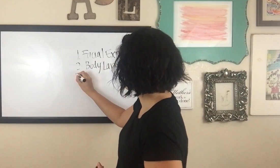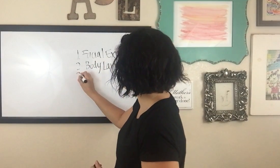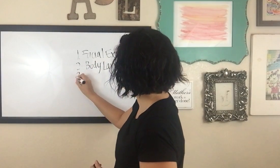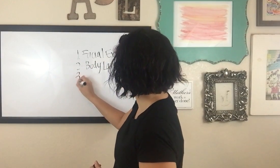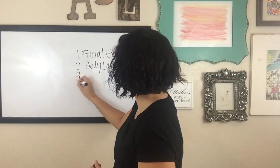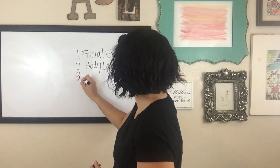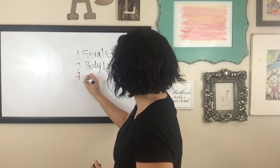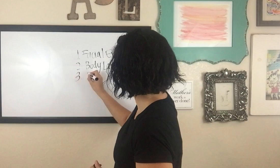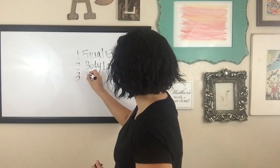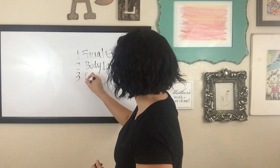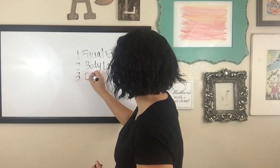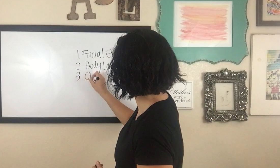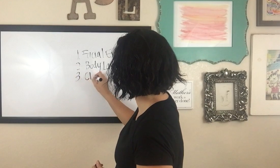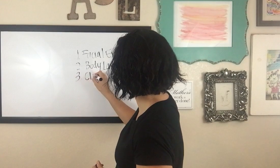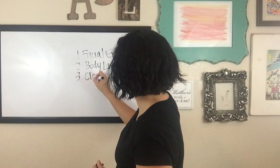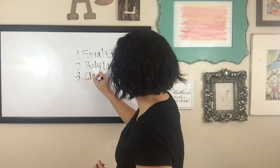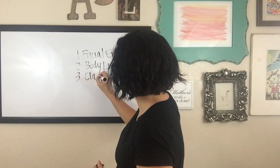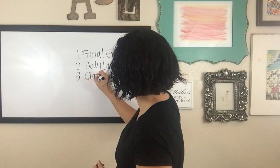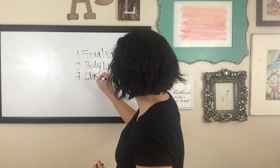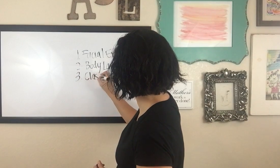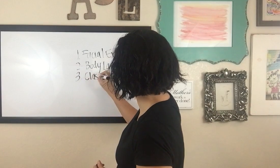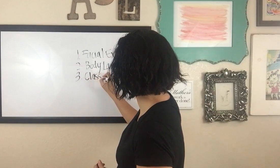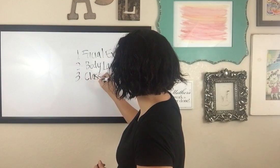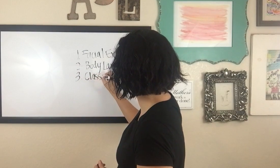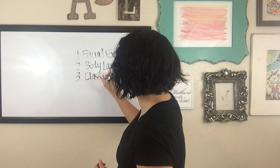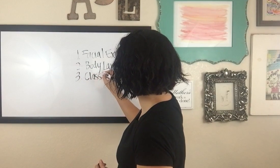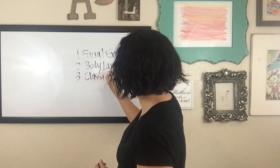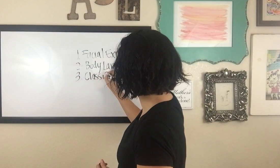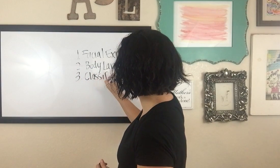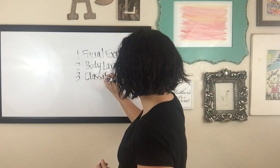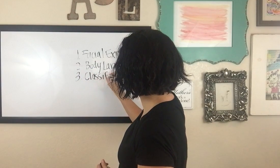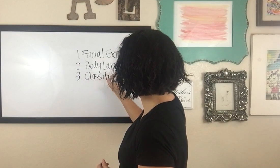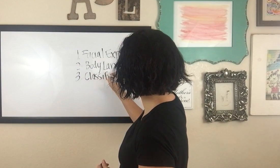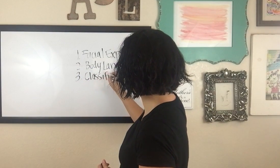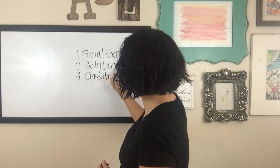Third Classifiers. Okay.